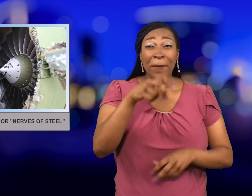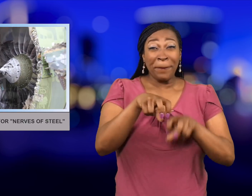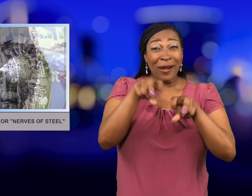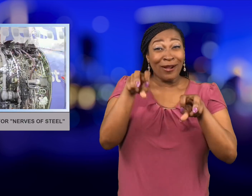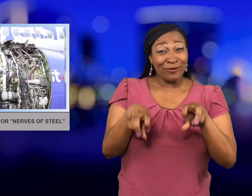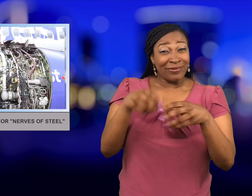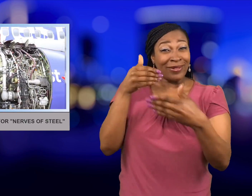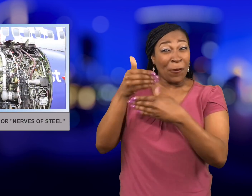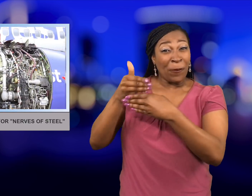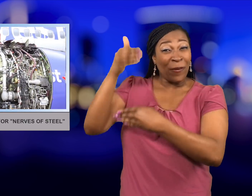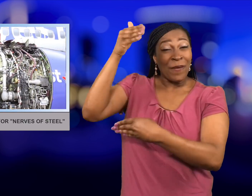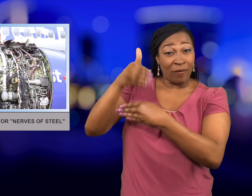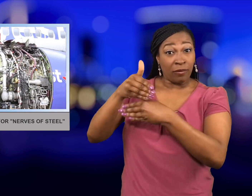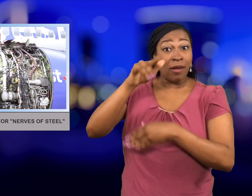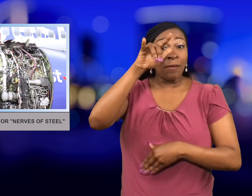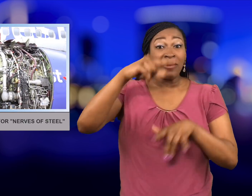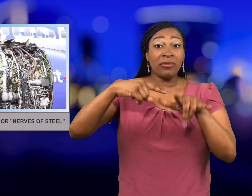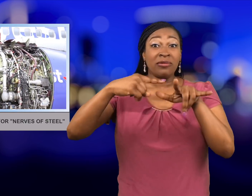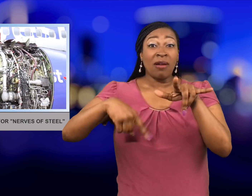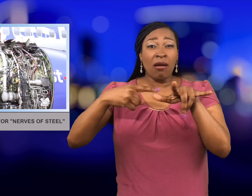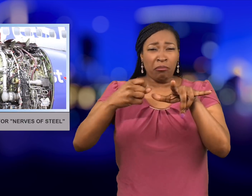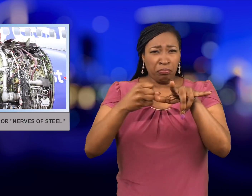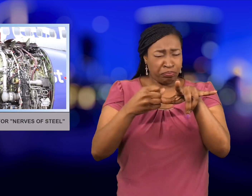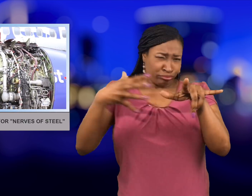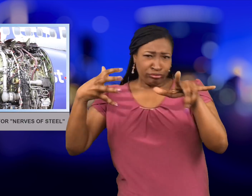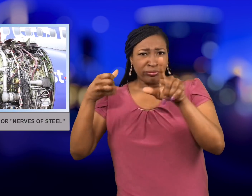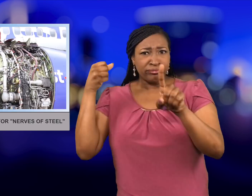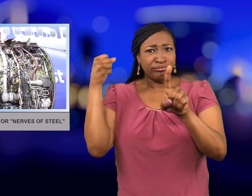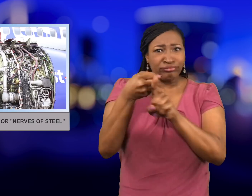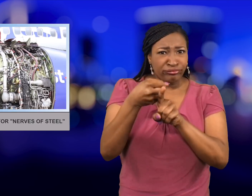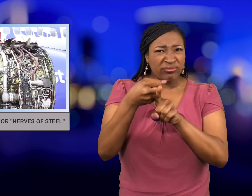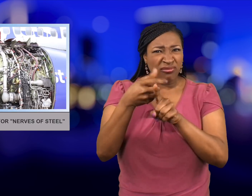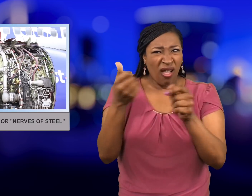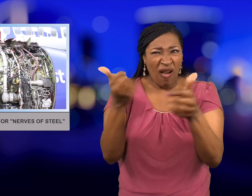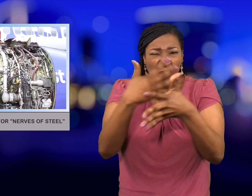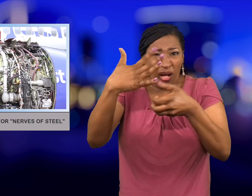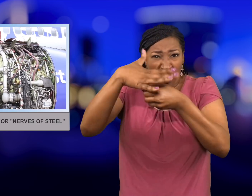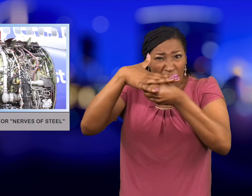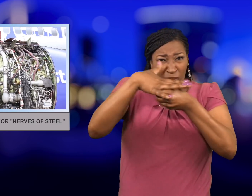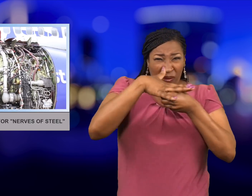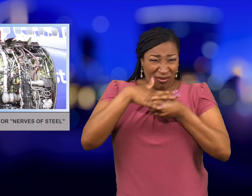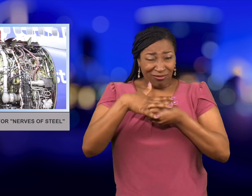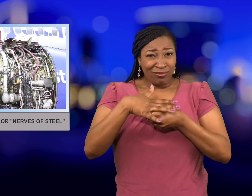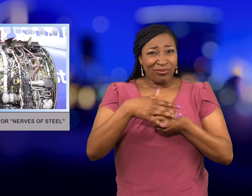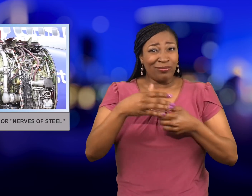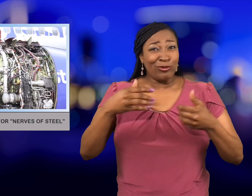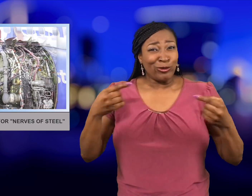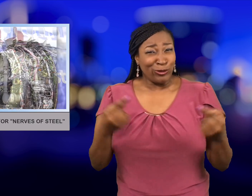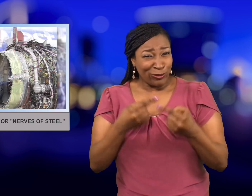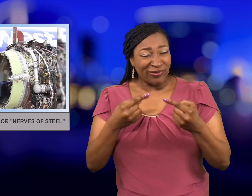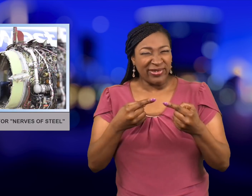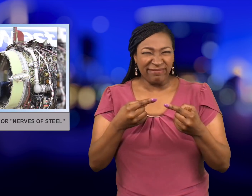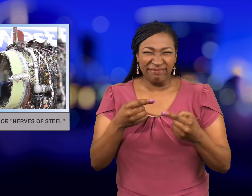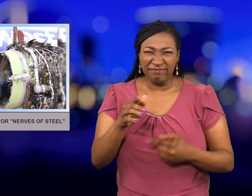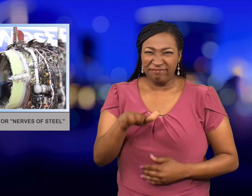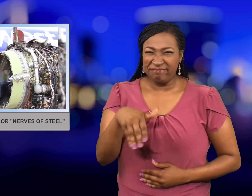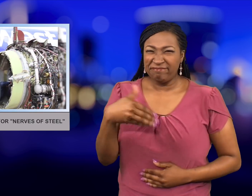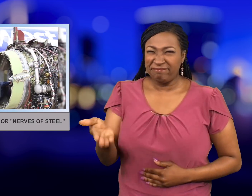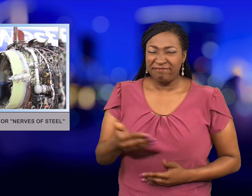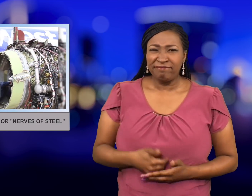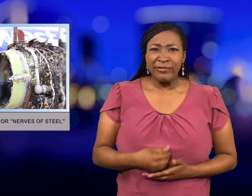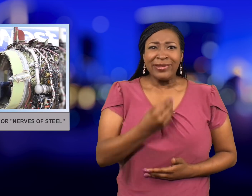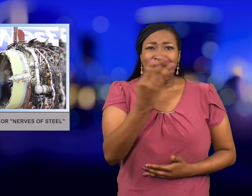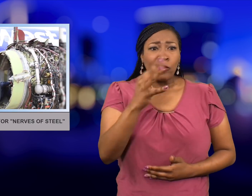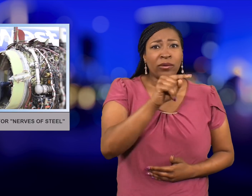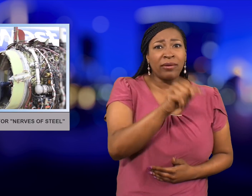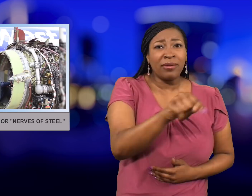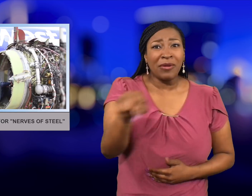Several passengers were injured and one passenger died from her injuries after being partially